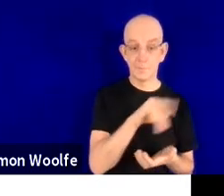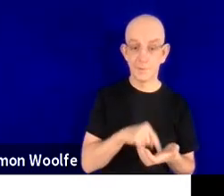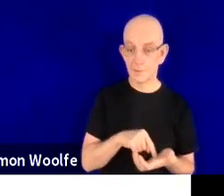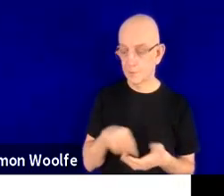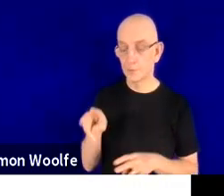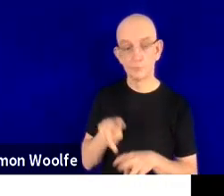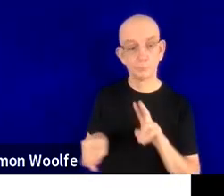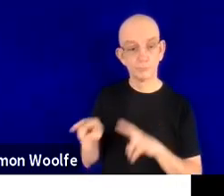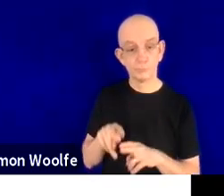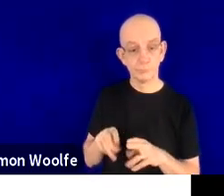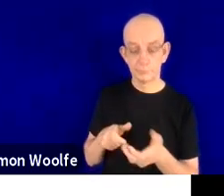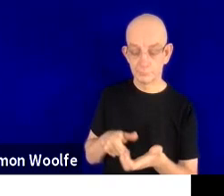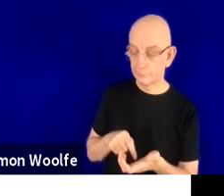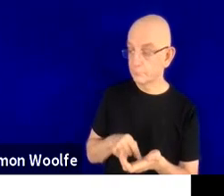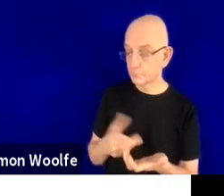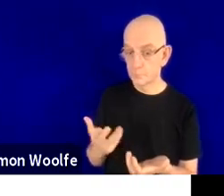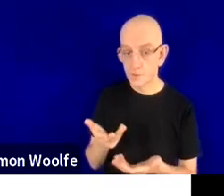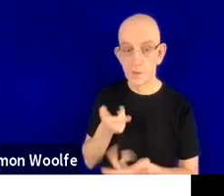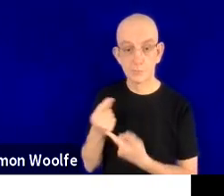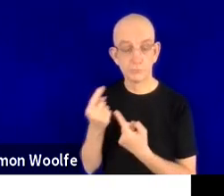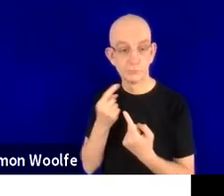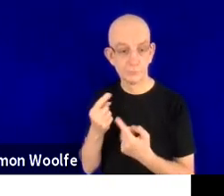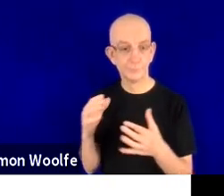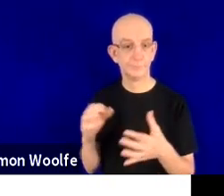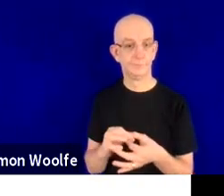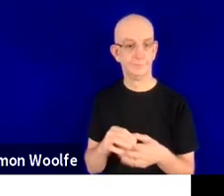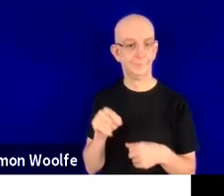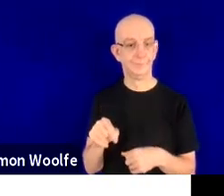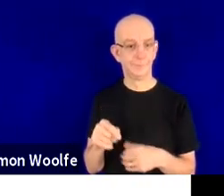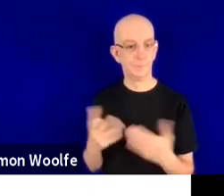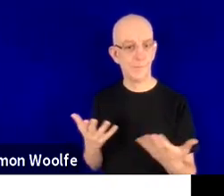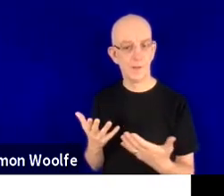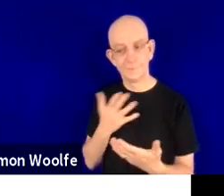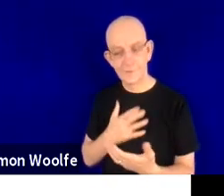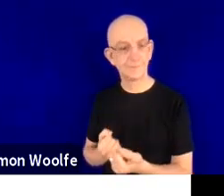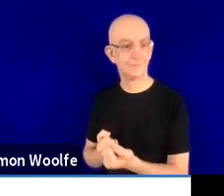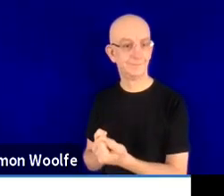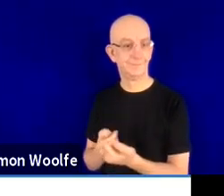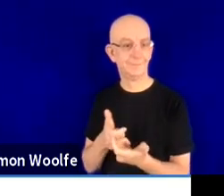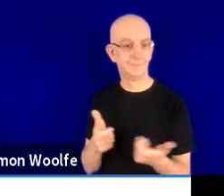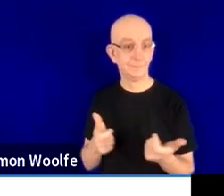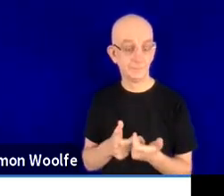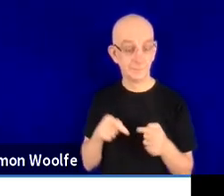It doesn't cover everything, but it's the balance they found adapted for their context